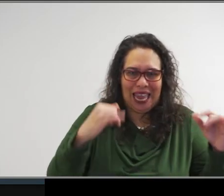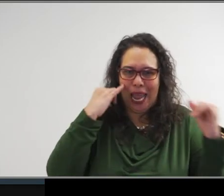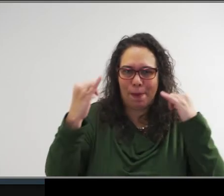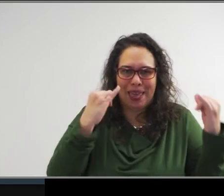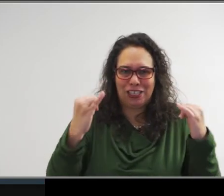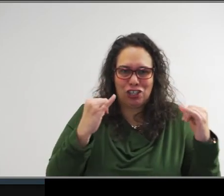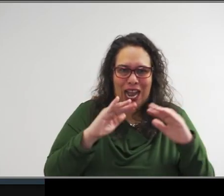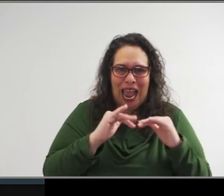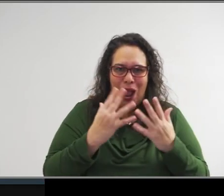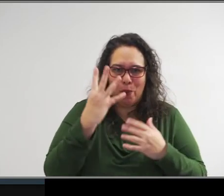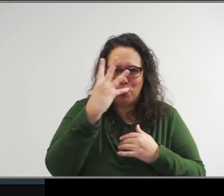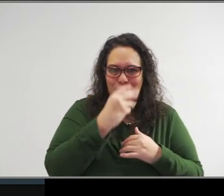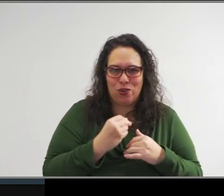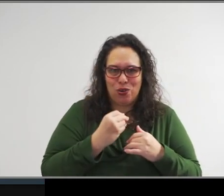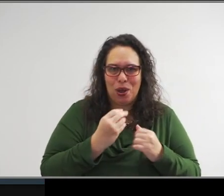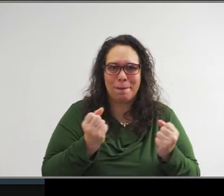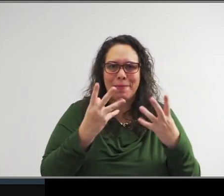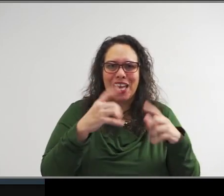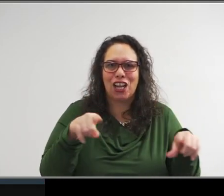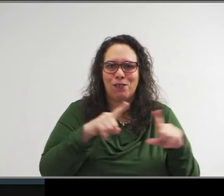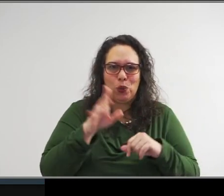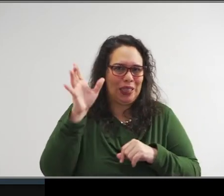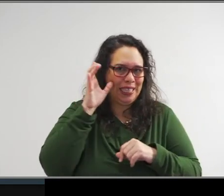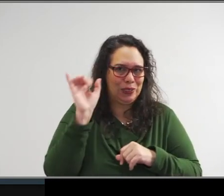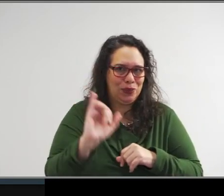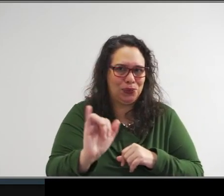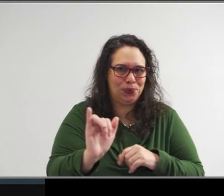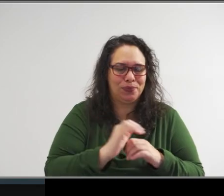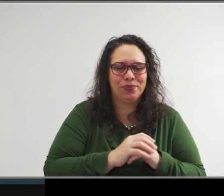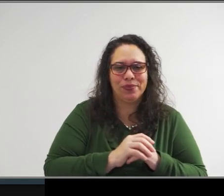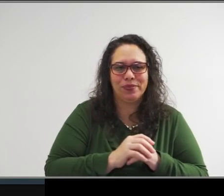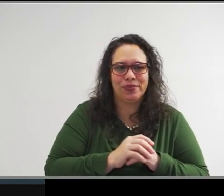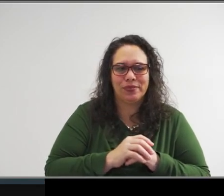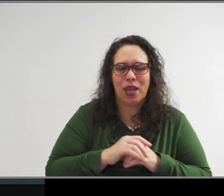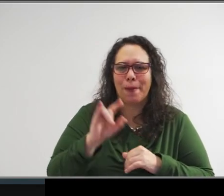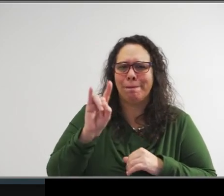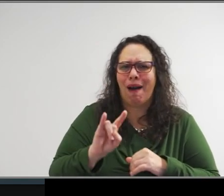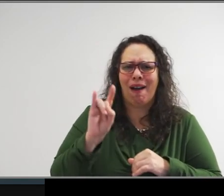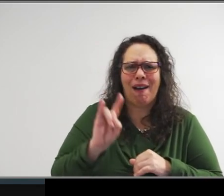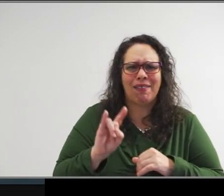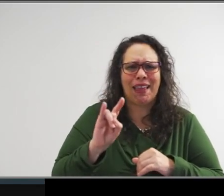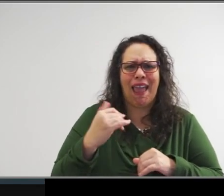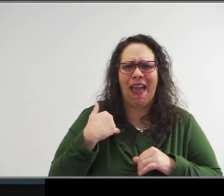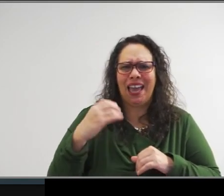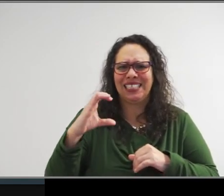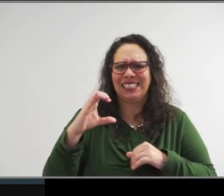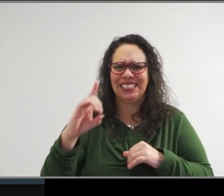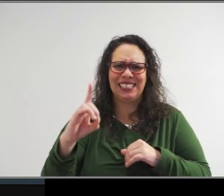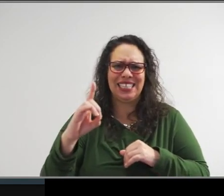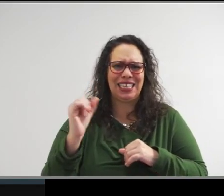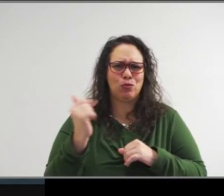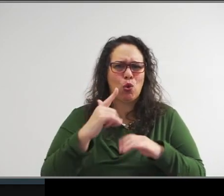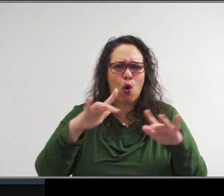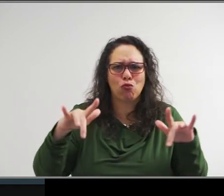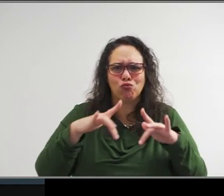I know a number of you got to listen to them. Poly created a CD that was all recorded virtually.